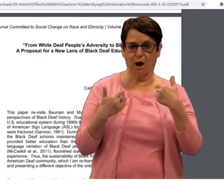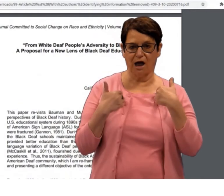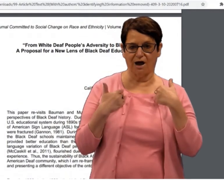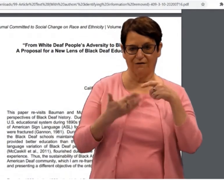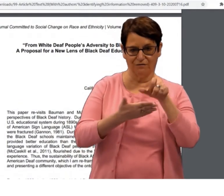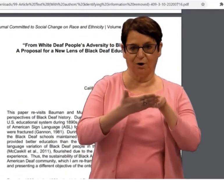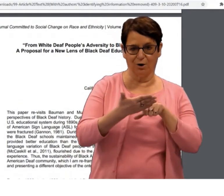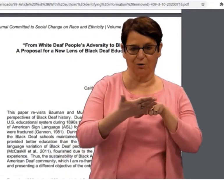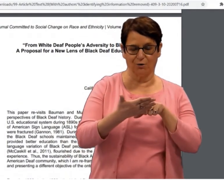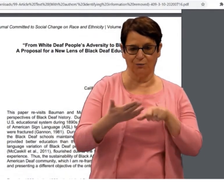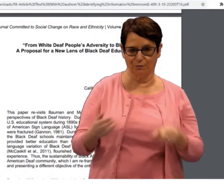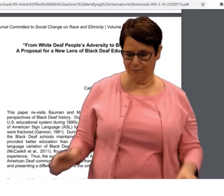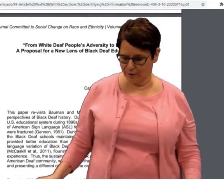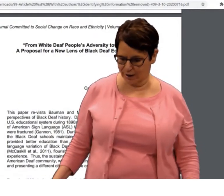Here you have the article.